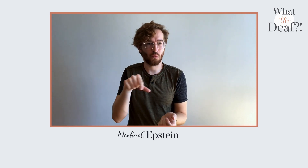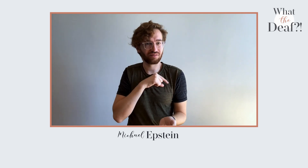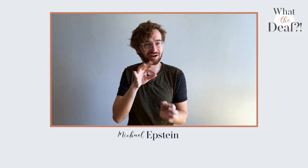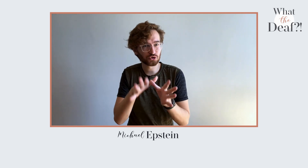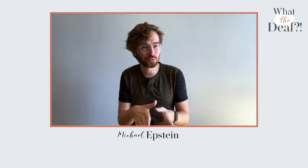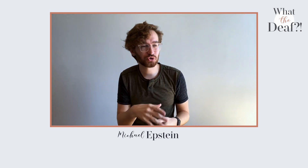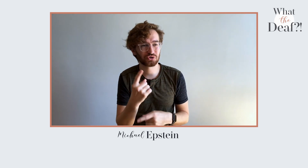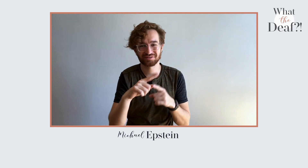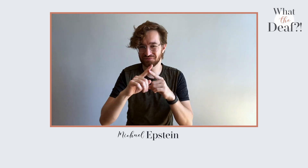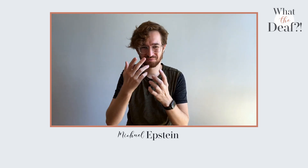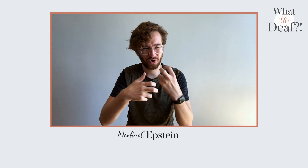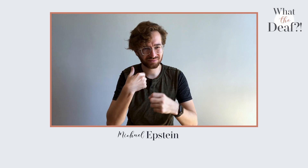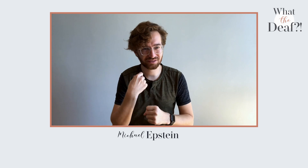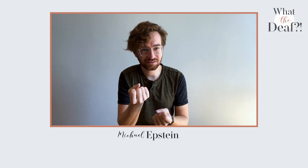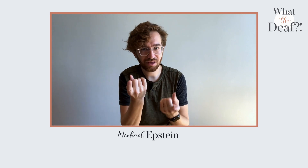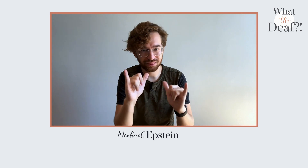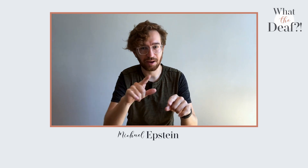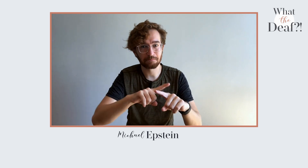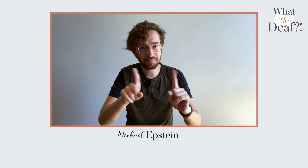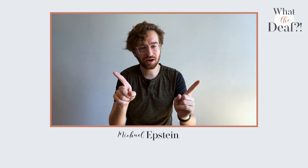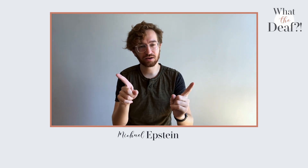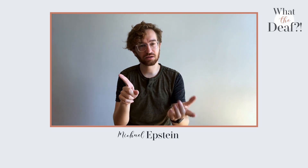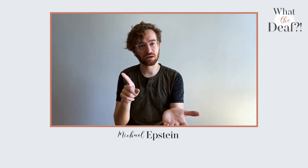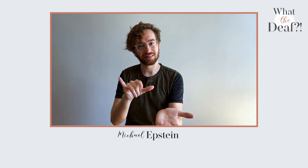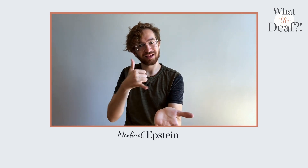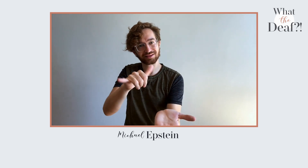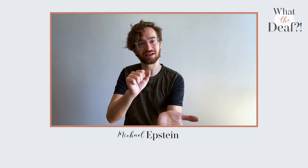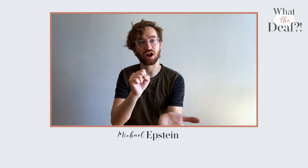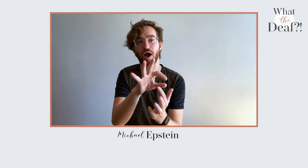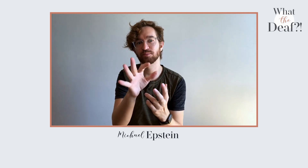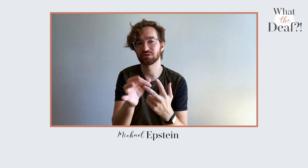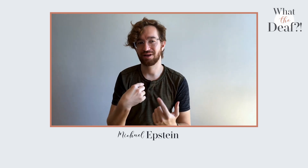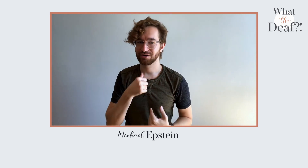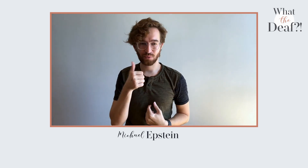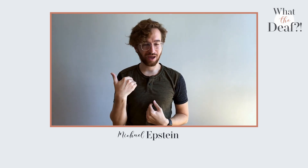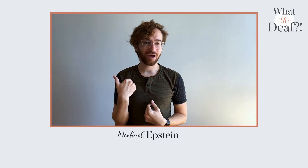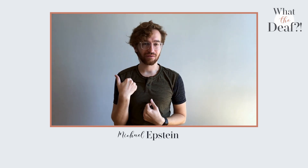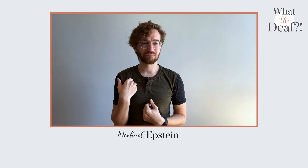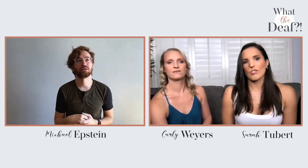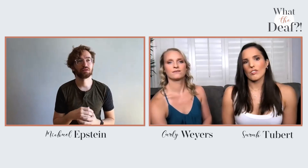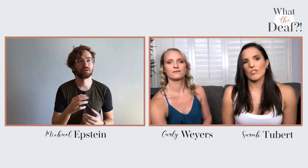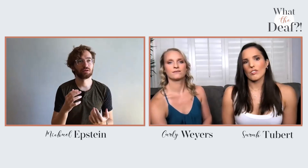"Why do you need an interpreter?" And then even when I get one, will they be a qualified interpreter? It's not really an option that I have on a day-to-day basis.